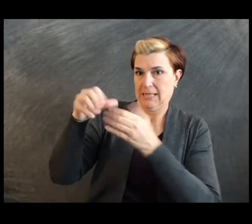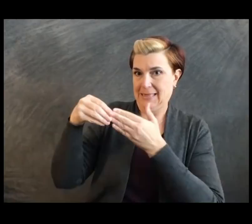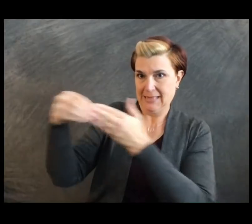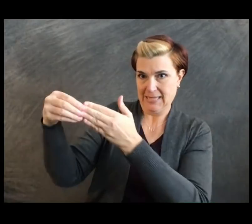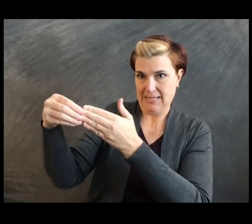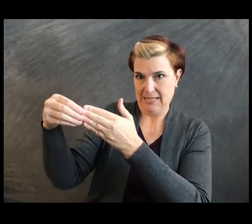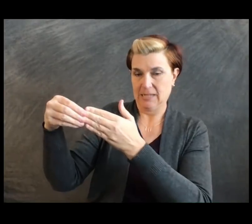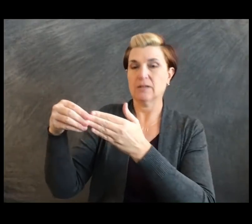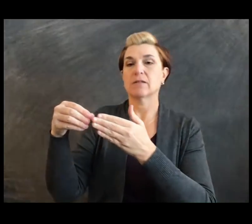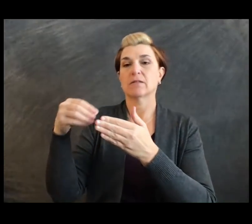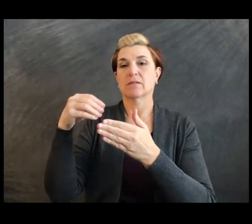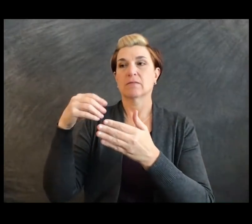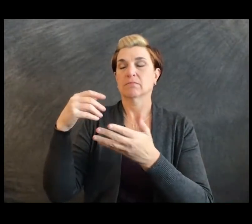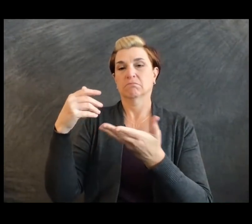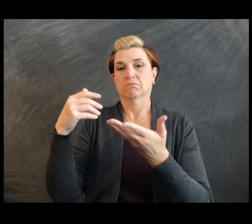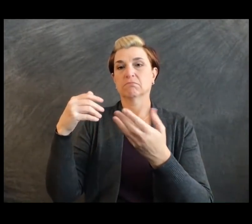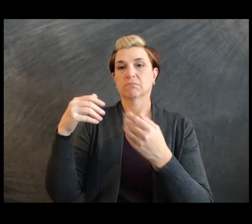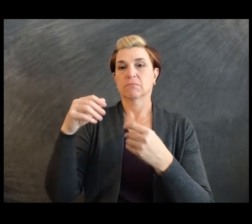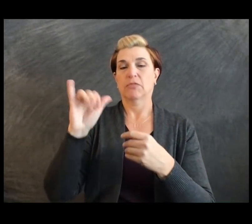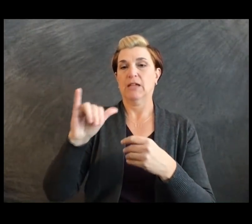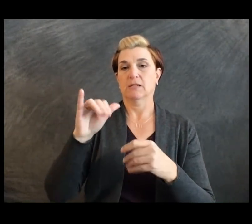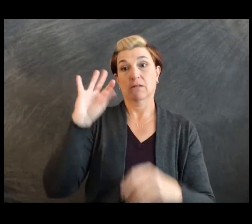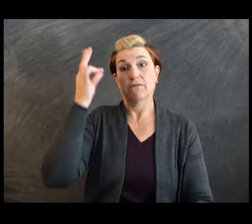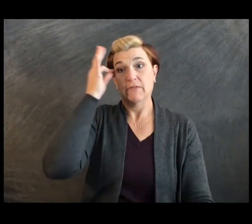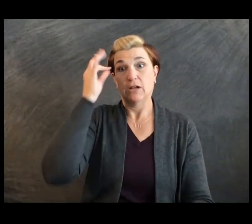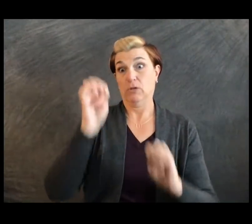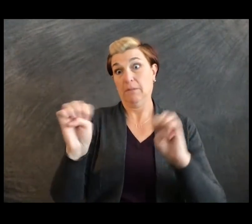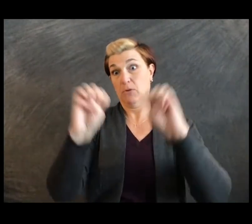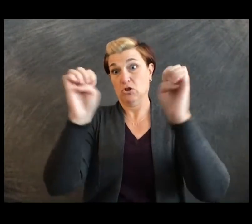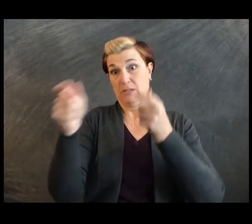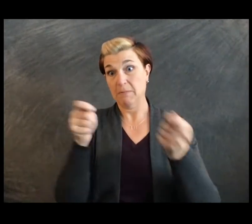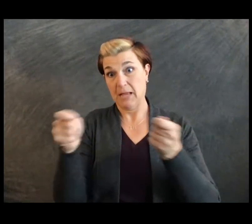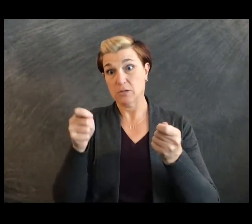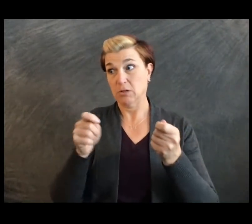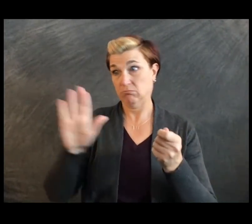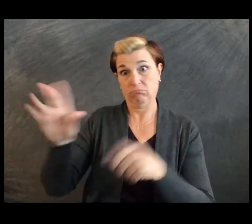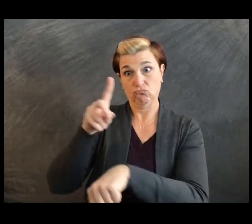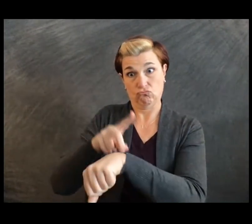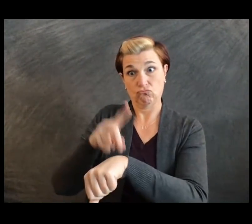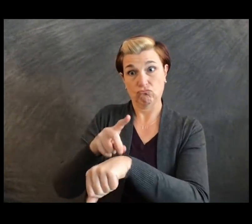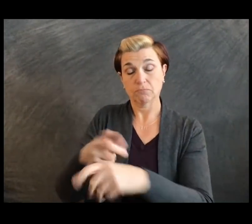federal emergency management at FEMA the secretary Carson will describe decisive